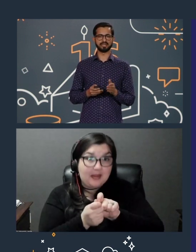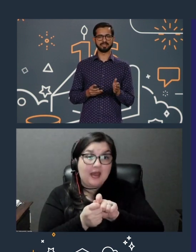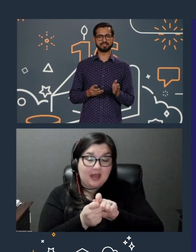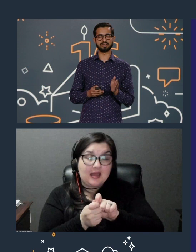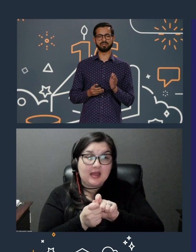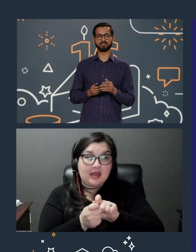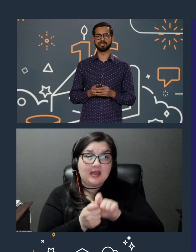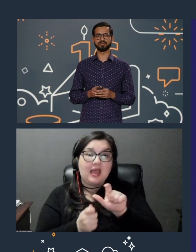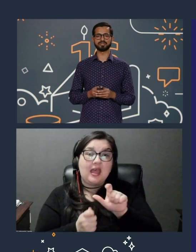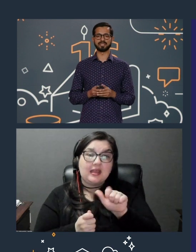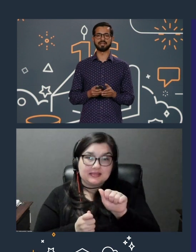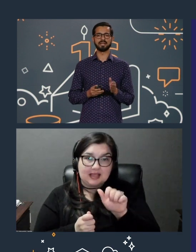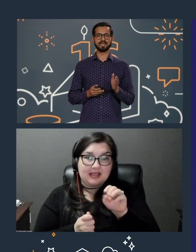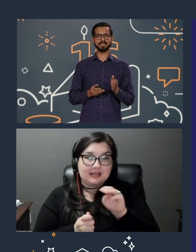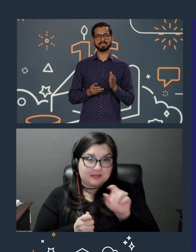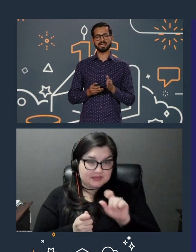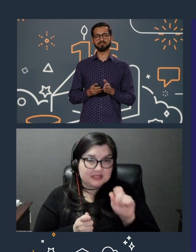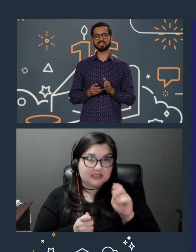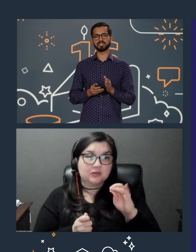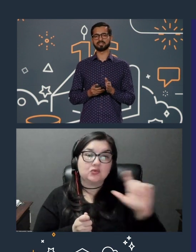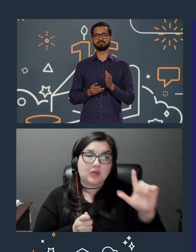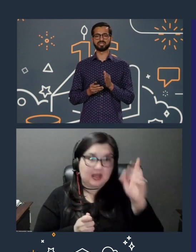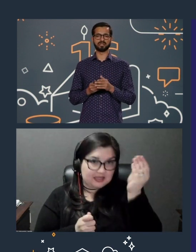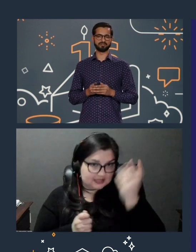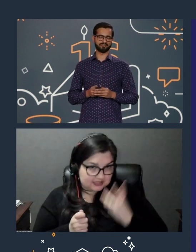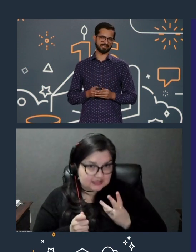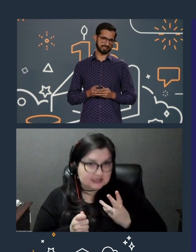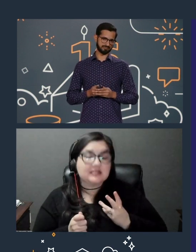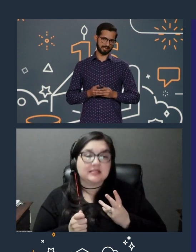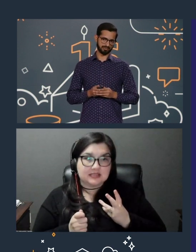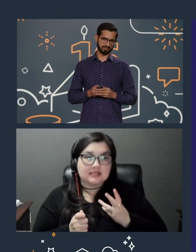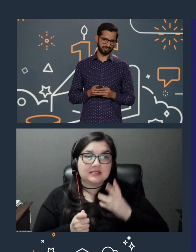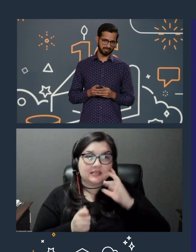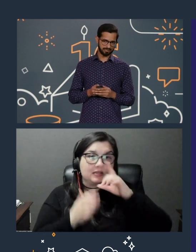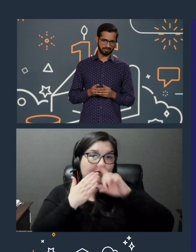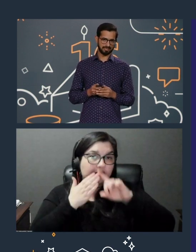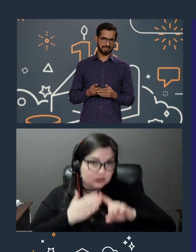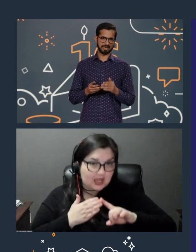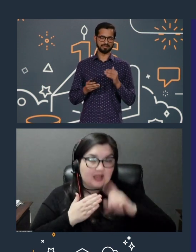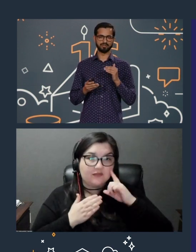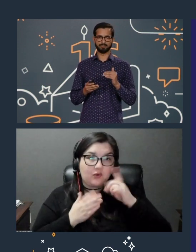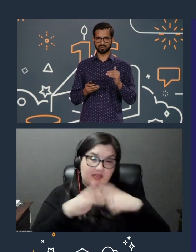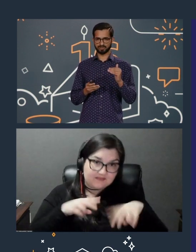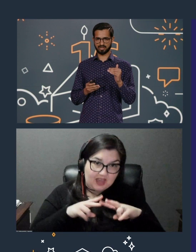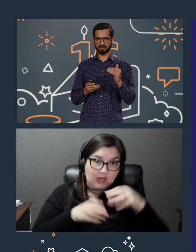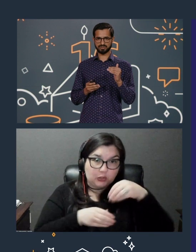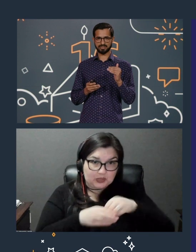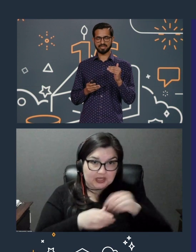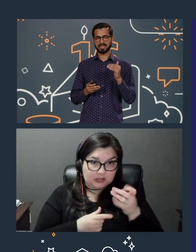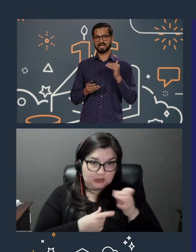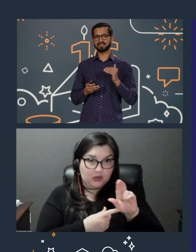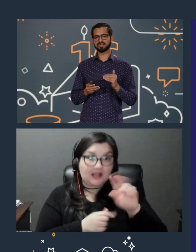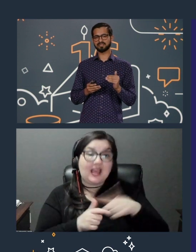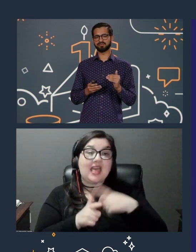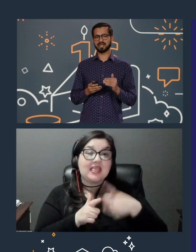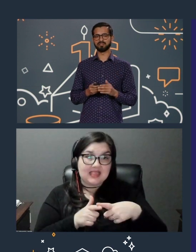telling us that you're going to send X-AMZ checksum SHA-256 value in the trailer. And then, you upload the object and the checksum value